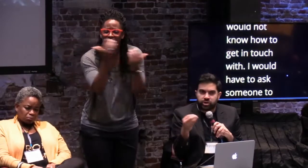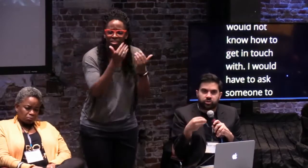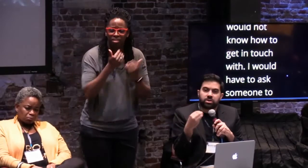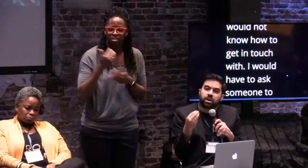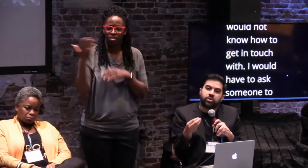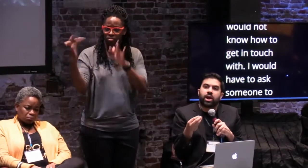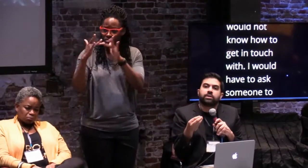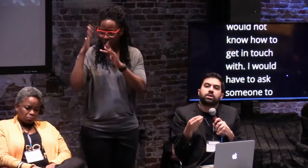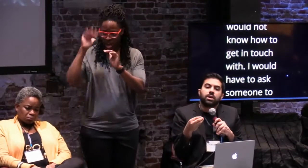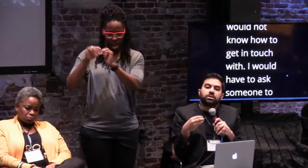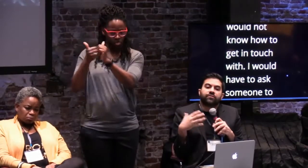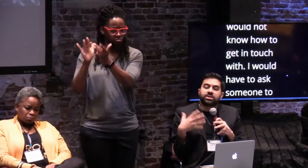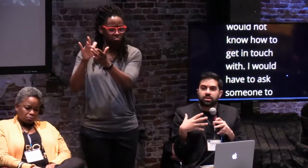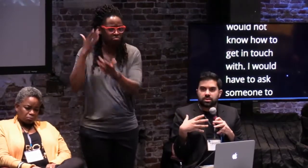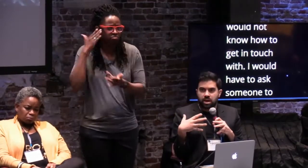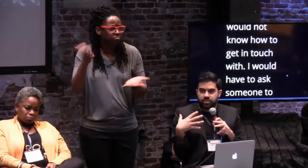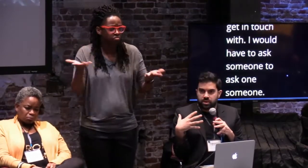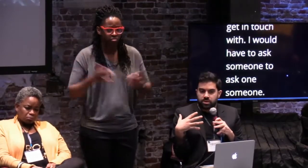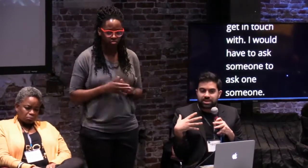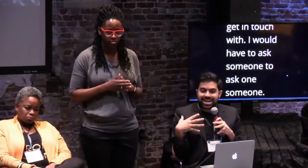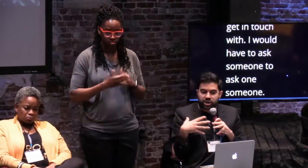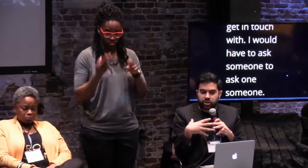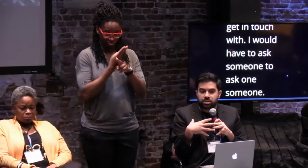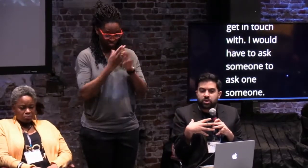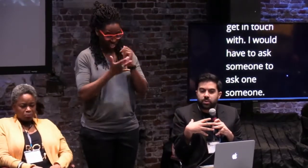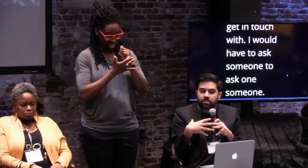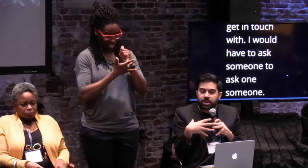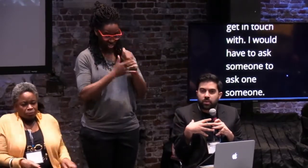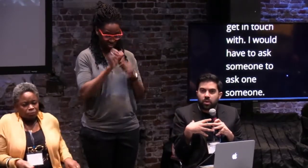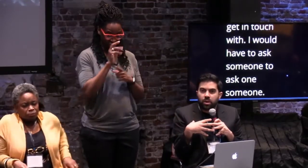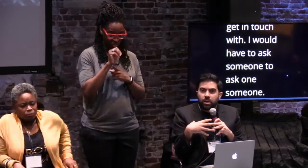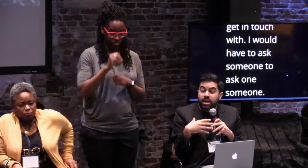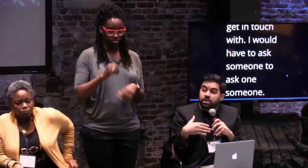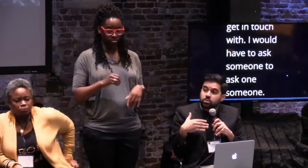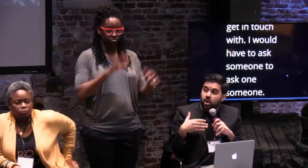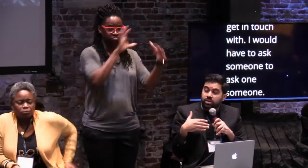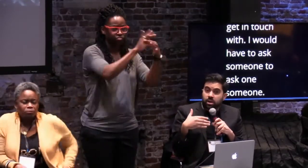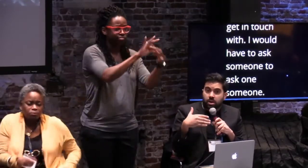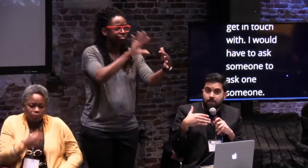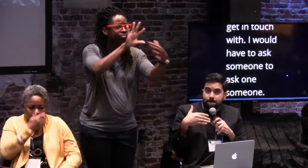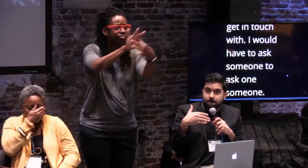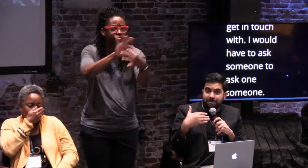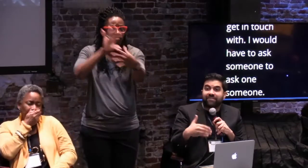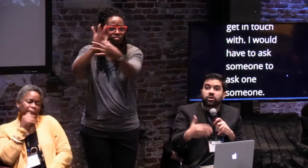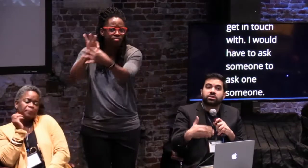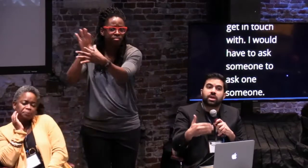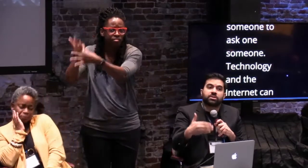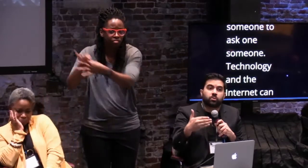and using the internet to facilitate these connections between people is one of the big first steps